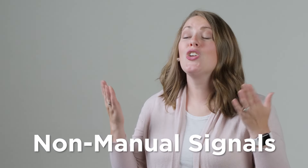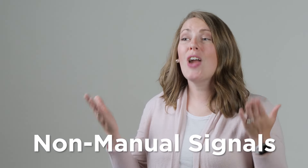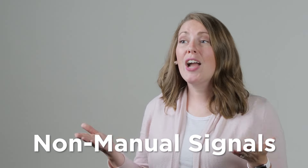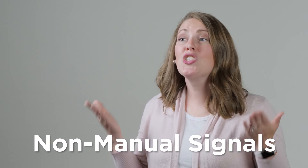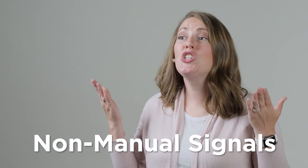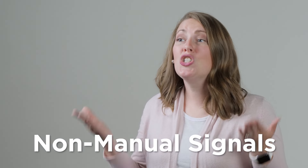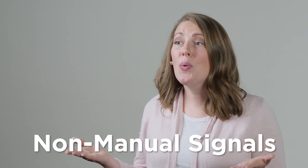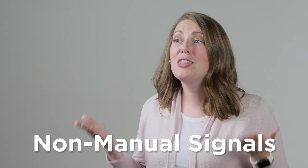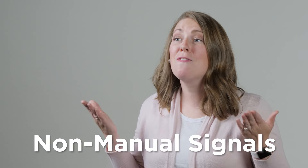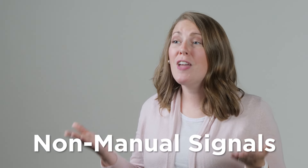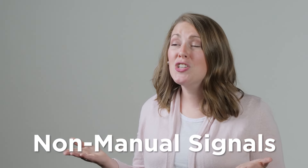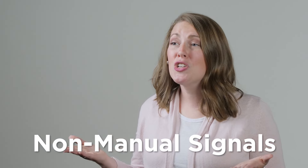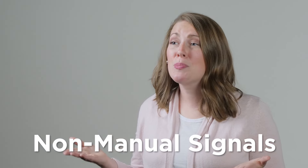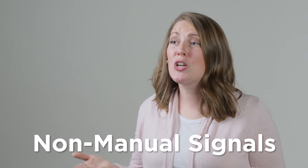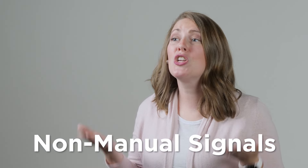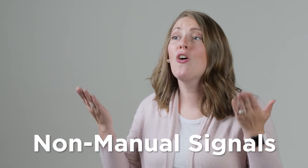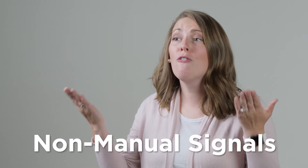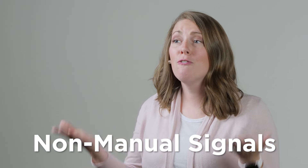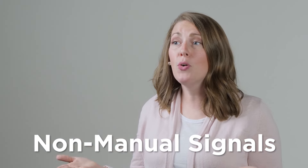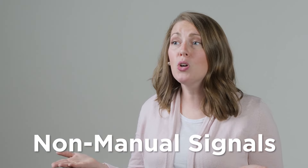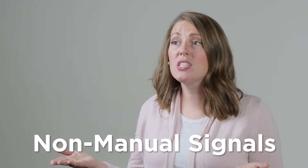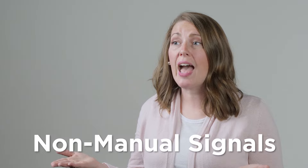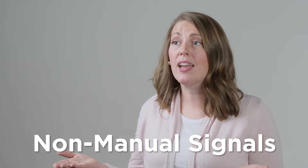You're actually showing the facial expression for sad.